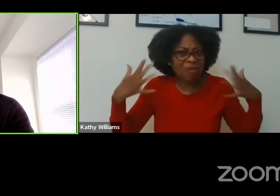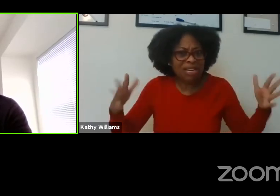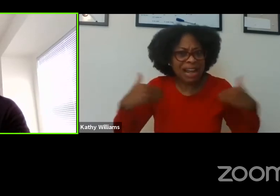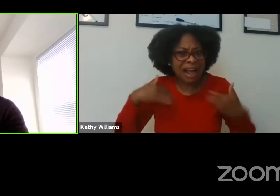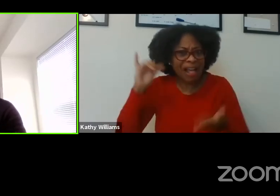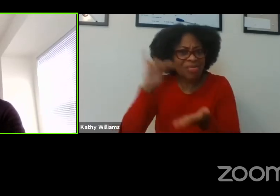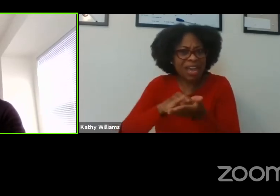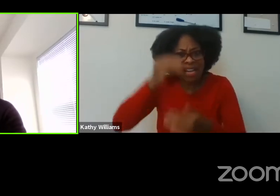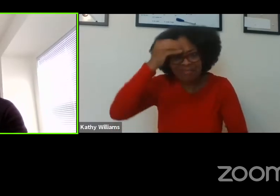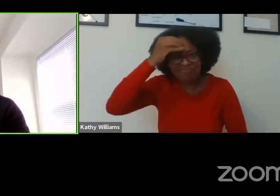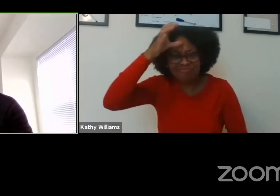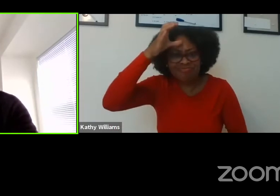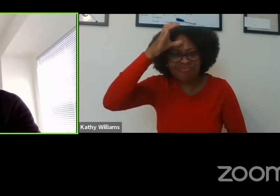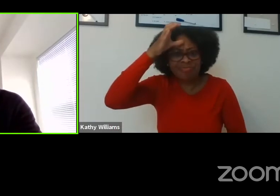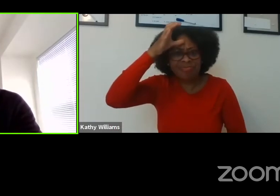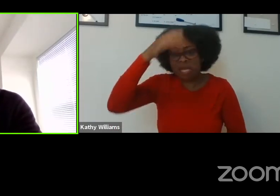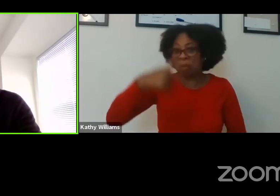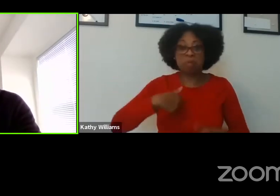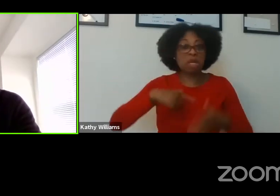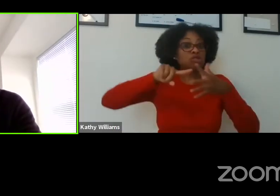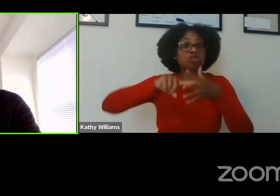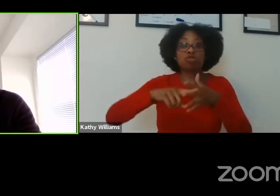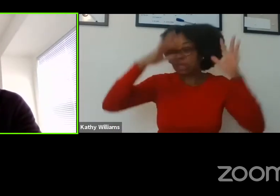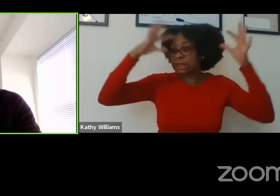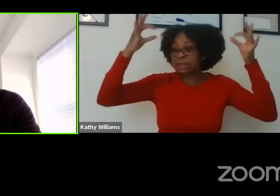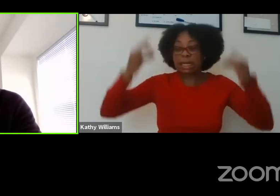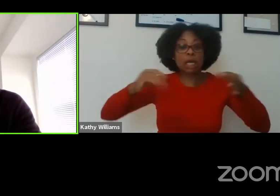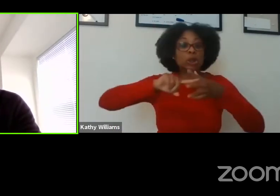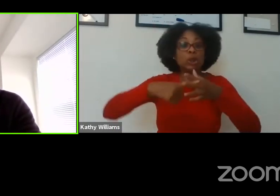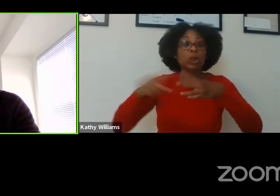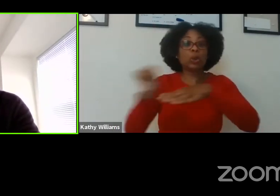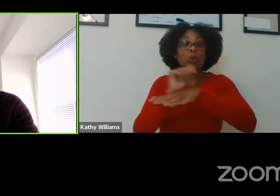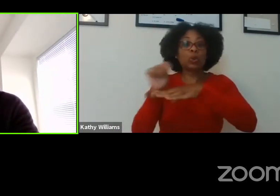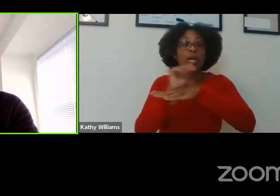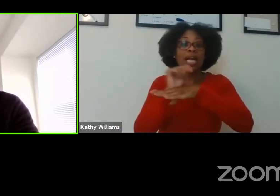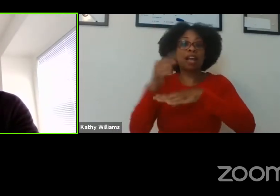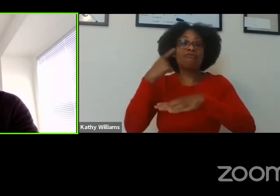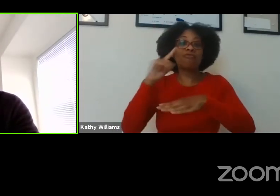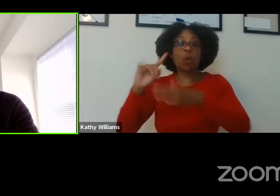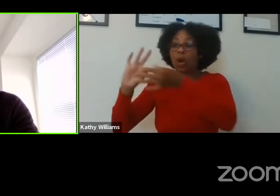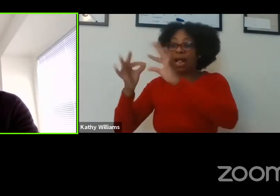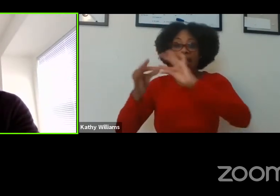I decided to start training for the Olympics. And that went very well.